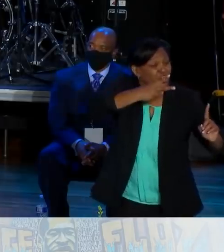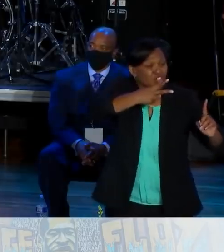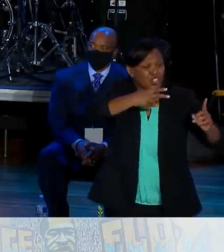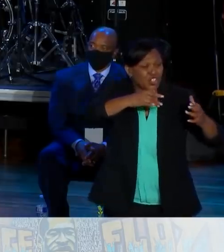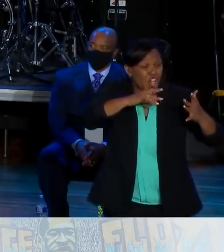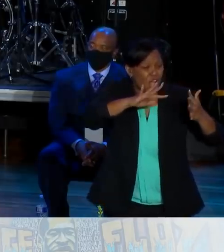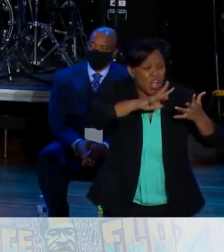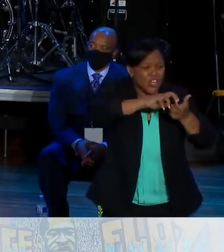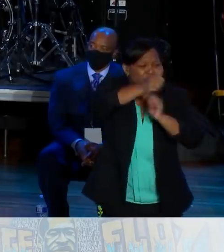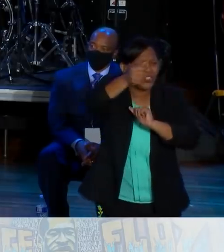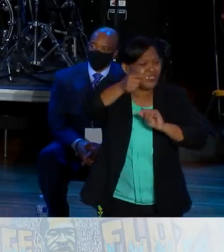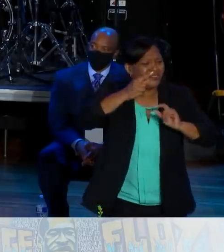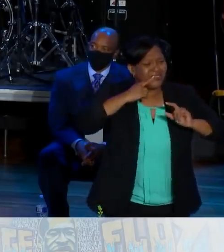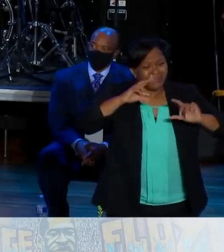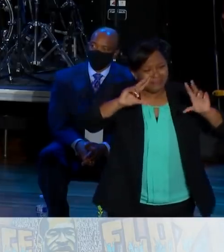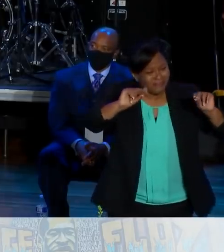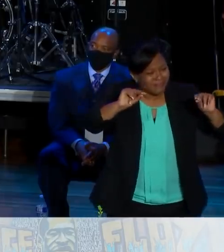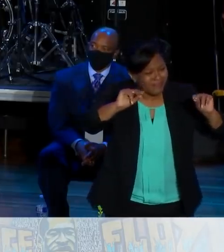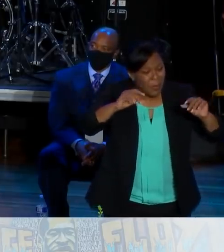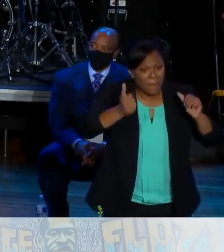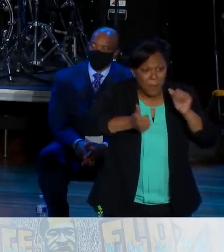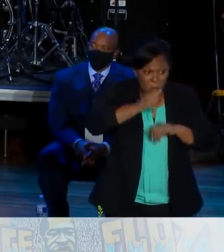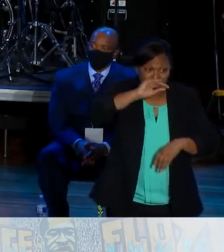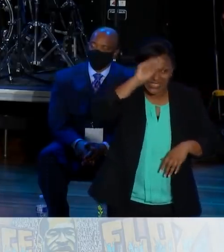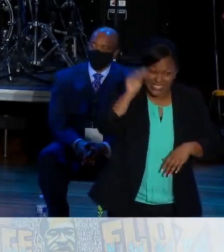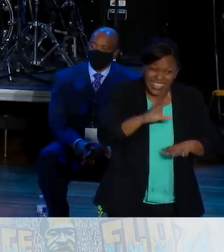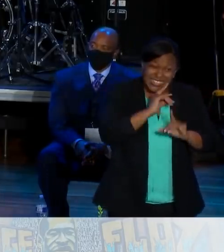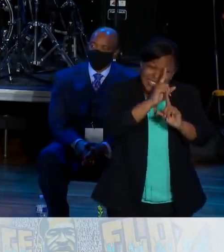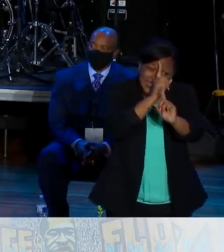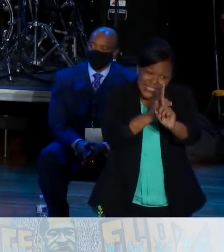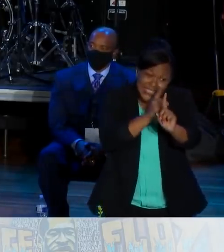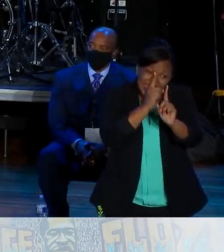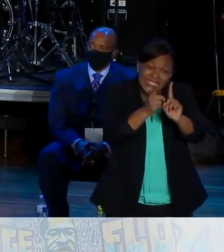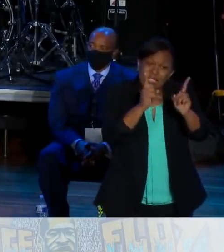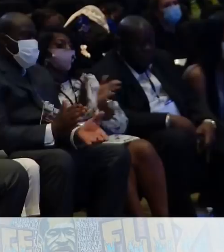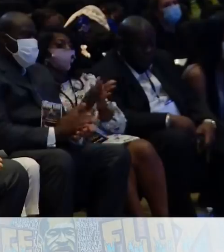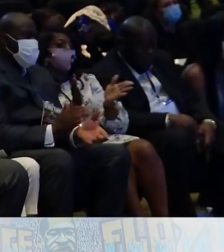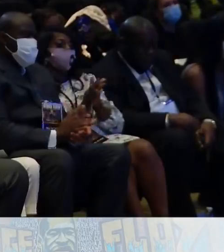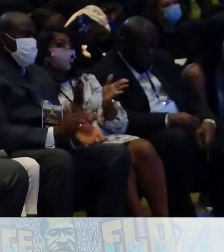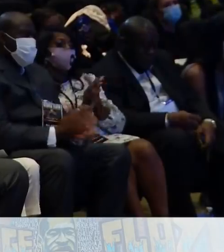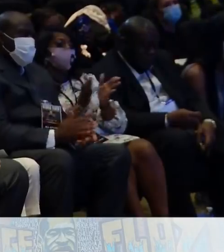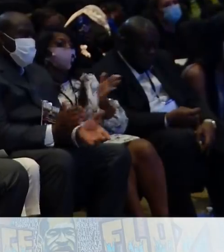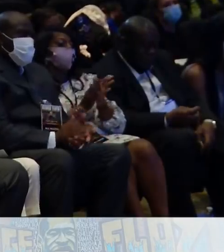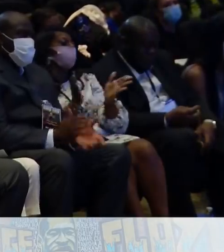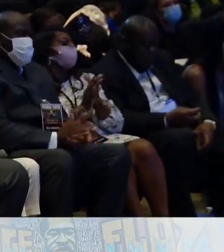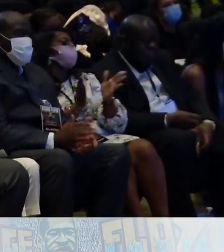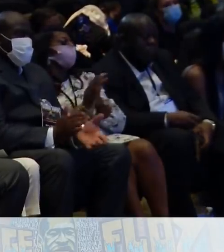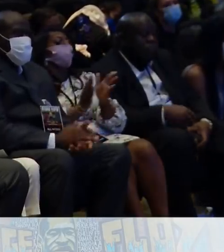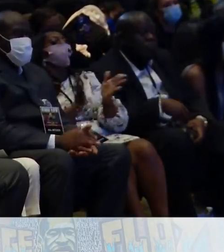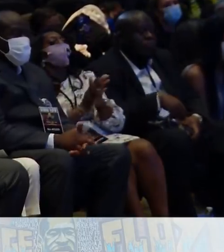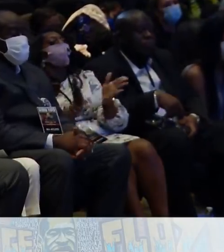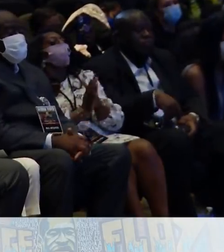THE OVERWHELMING MAJORITY OF THE PEOPLE MARCHING, BREAKING WINDOWS, THEY WERE TRYING TO BREAK BARRIERS.